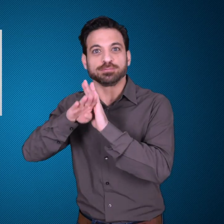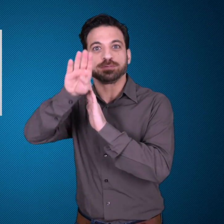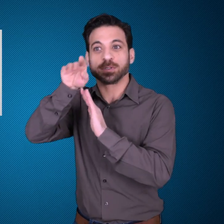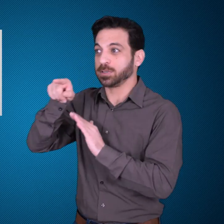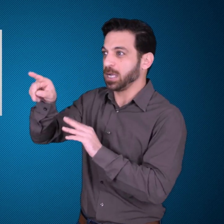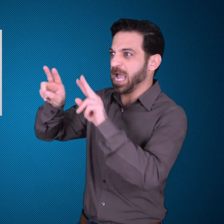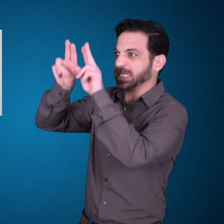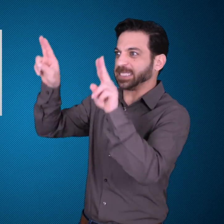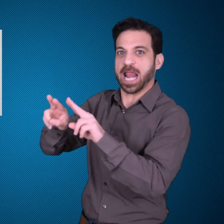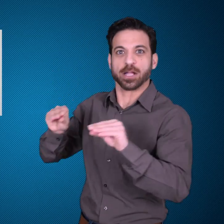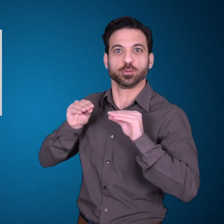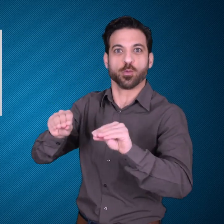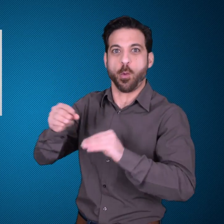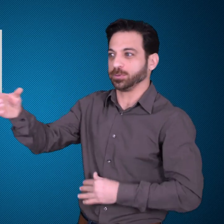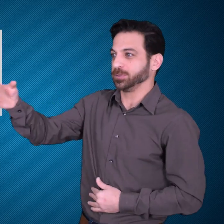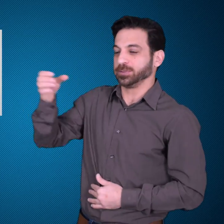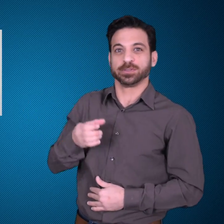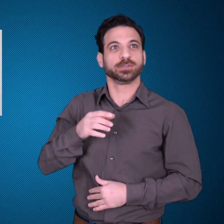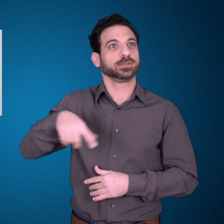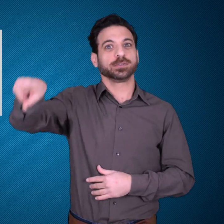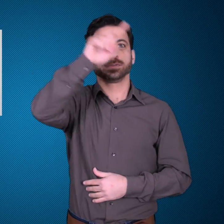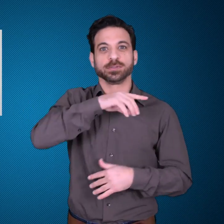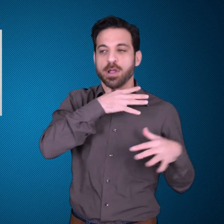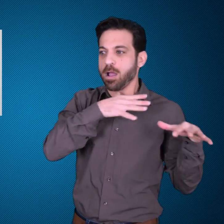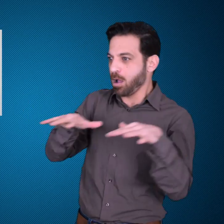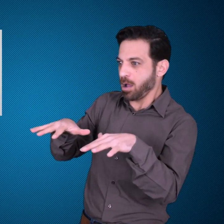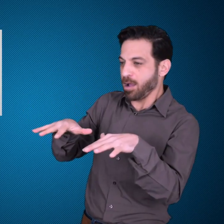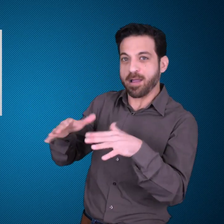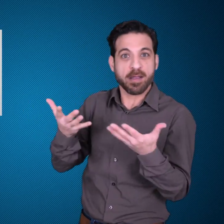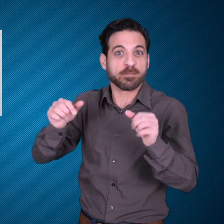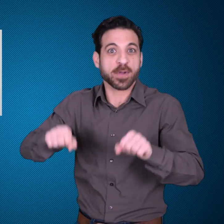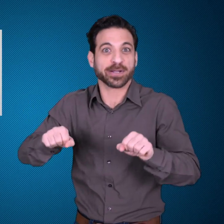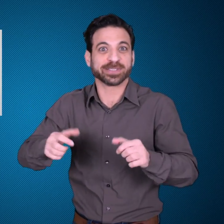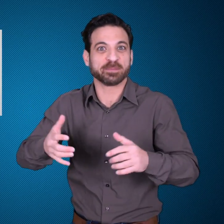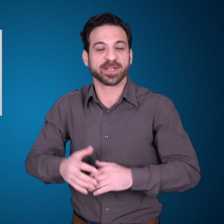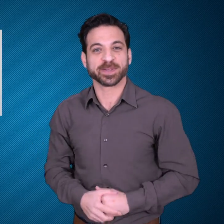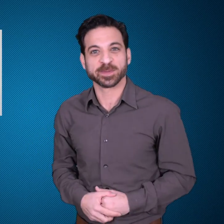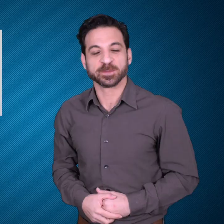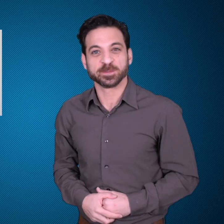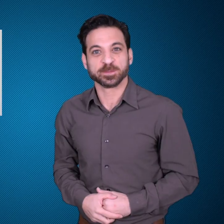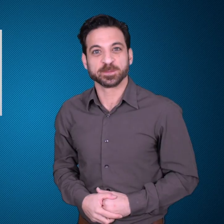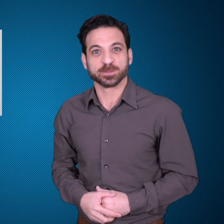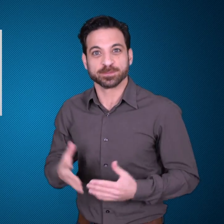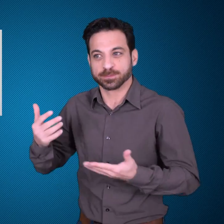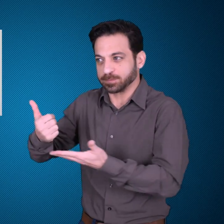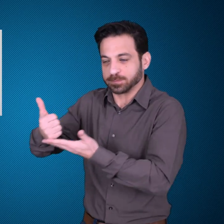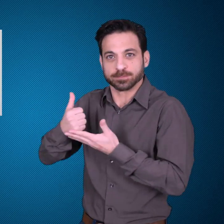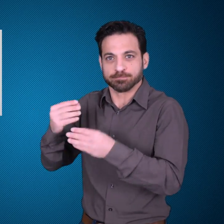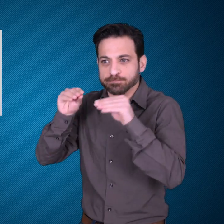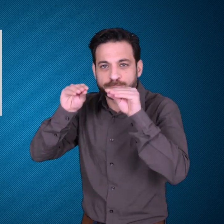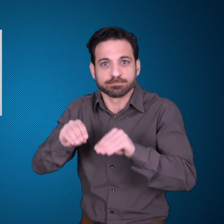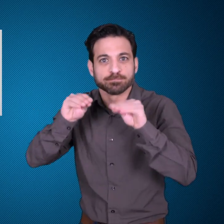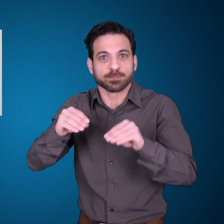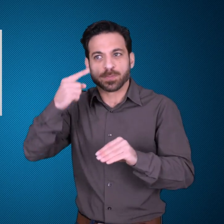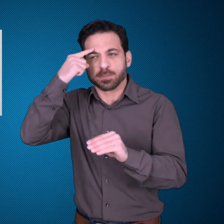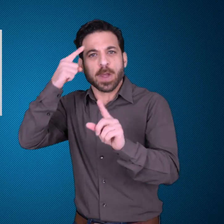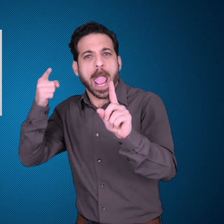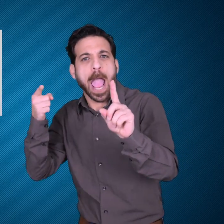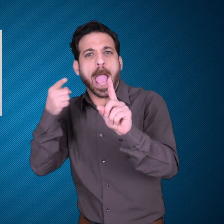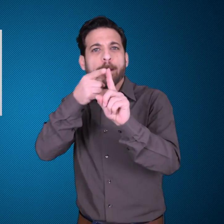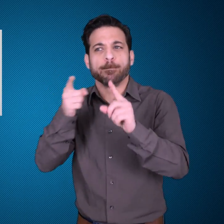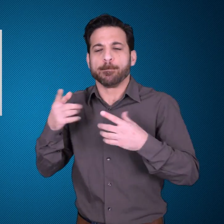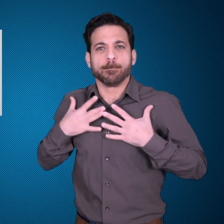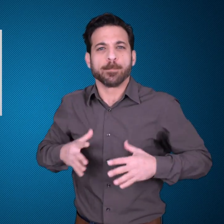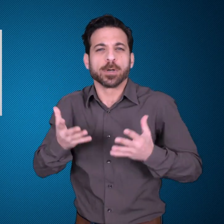coach, the focus is to develop a winning